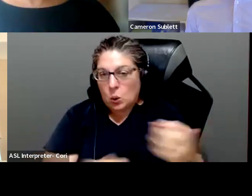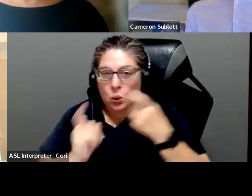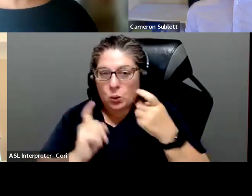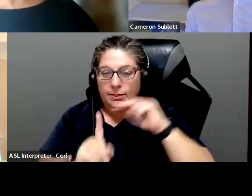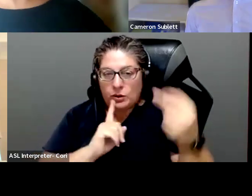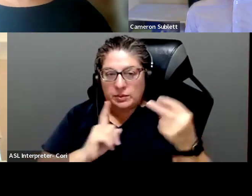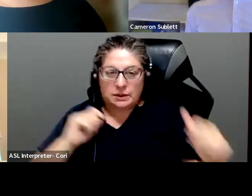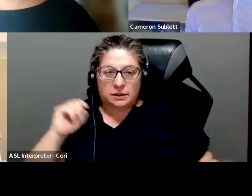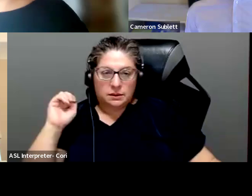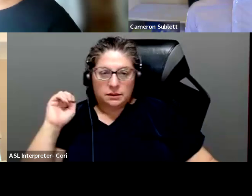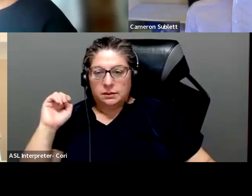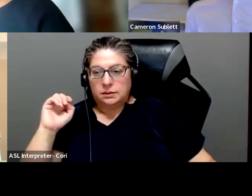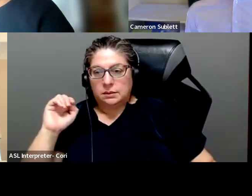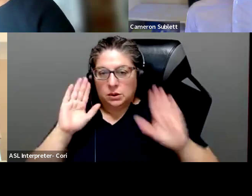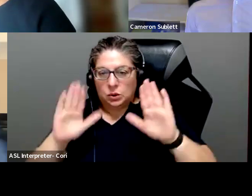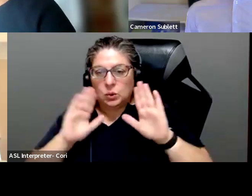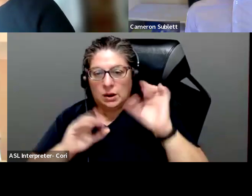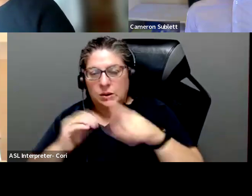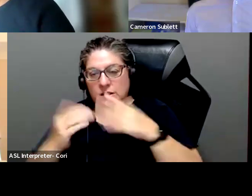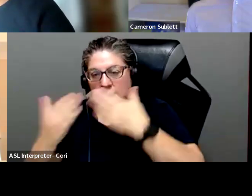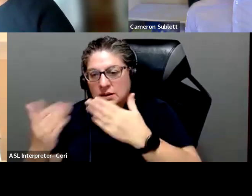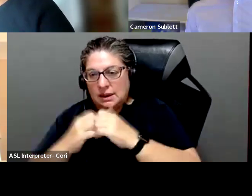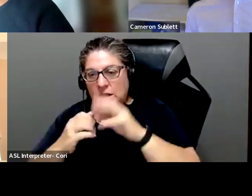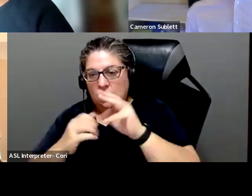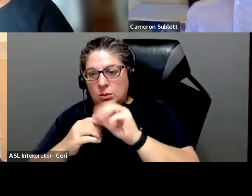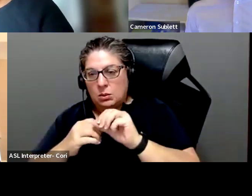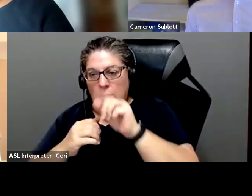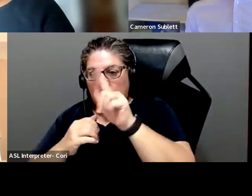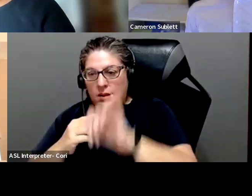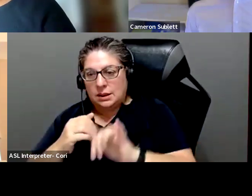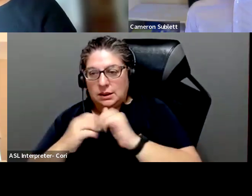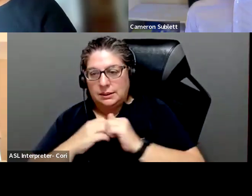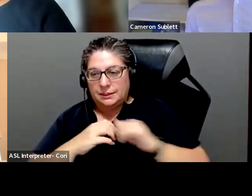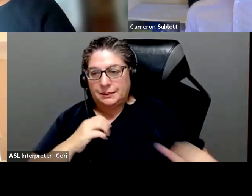This is a great question, thank you Molly.